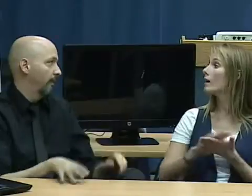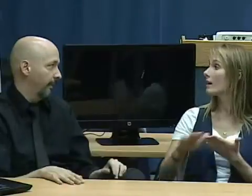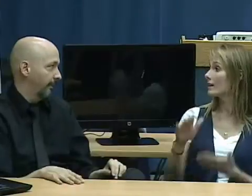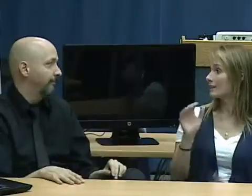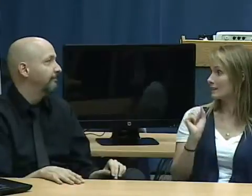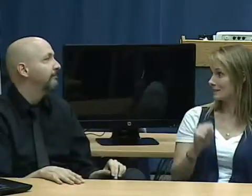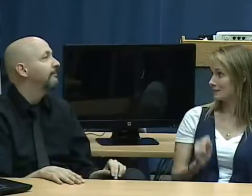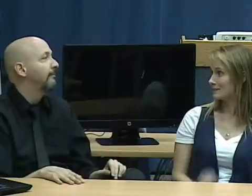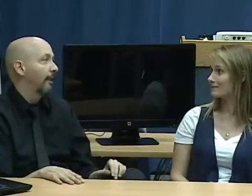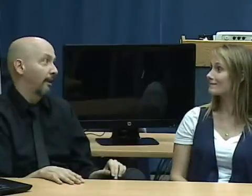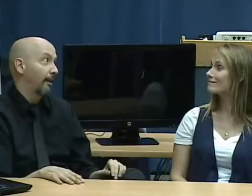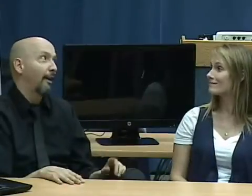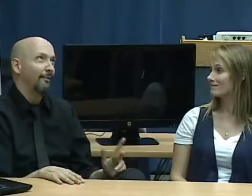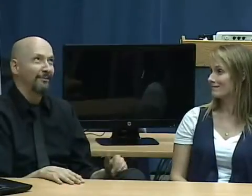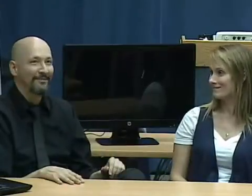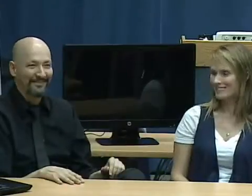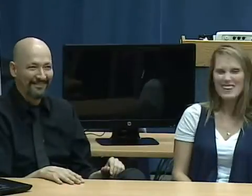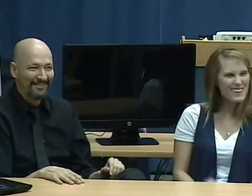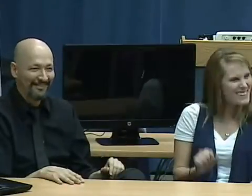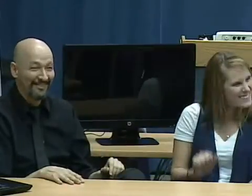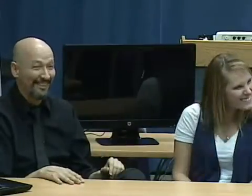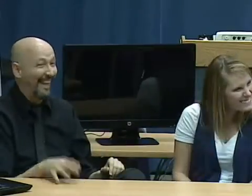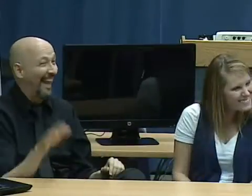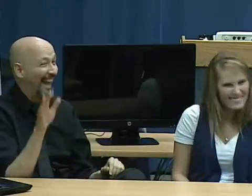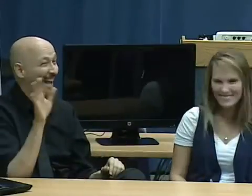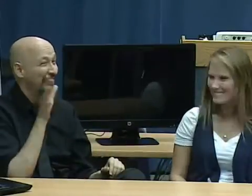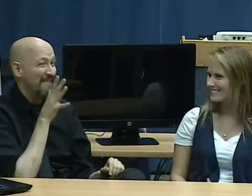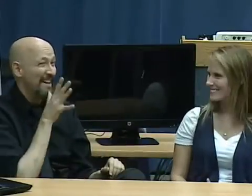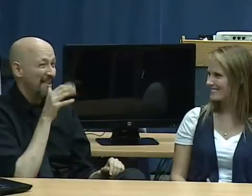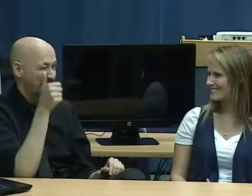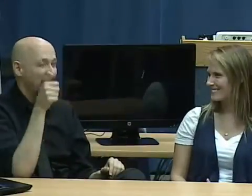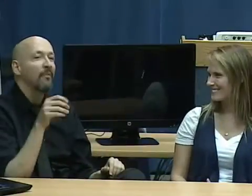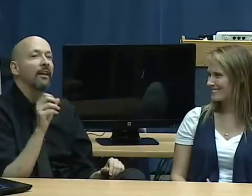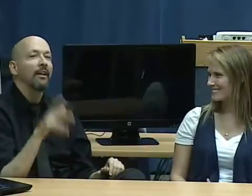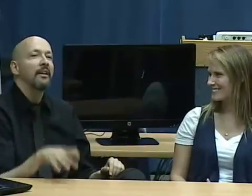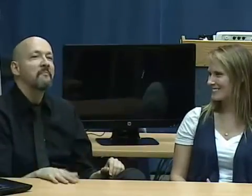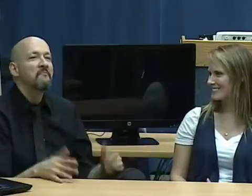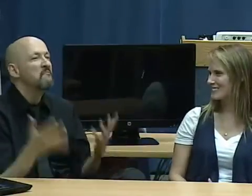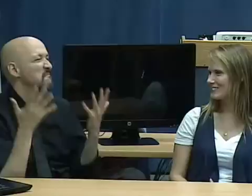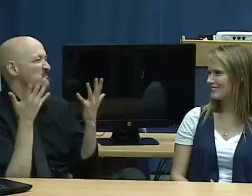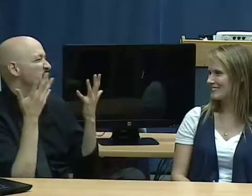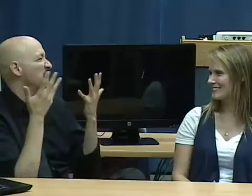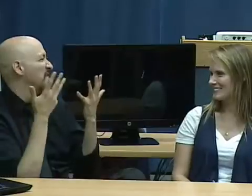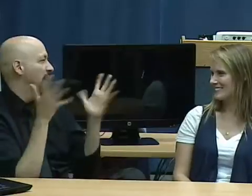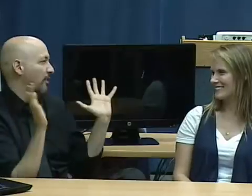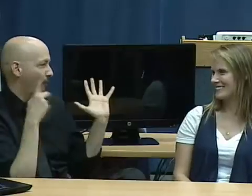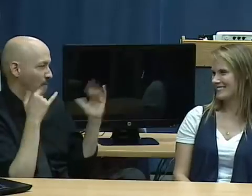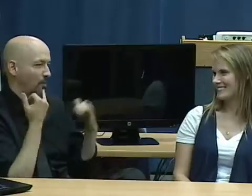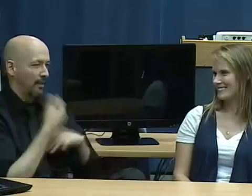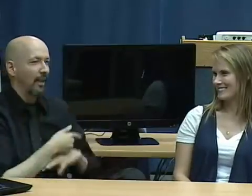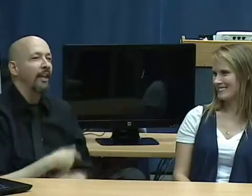Nice! Hi, Mom! OK, we're finished for tonight.